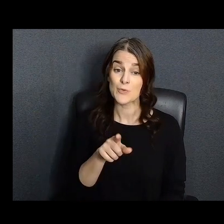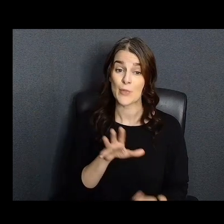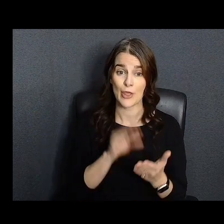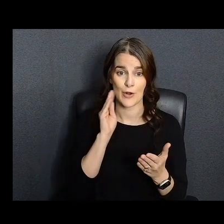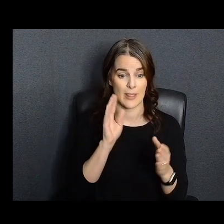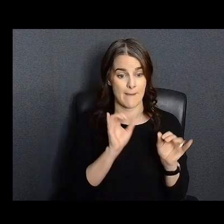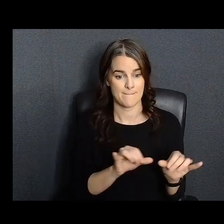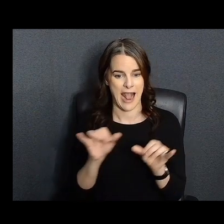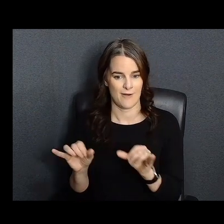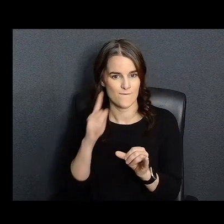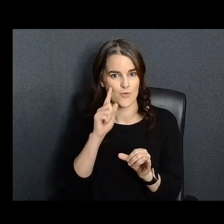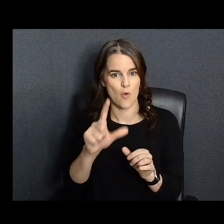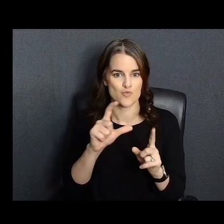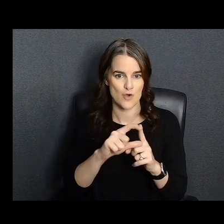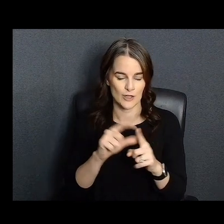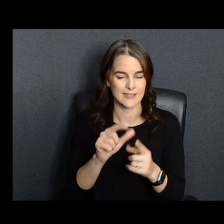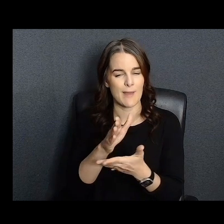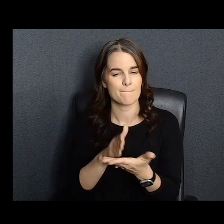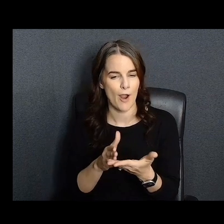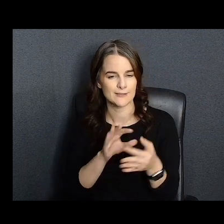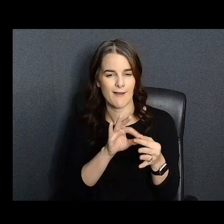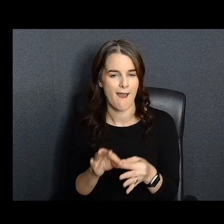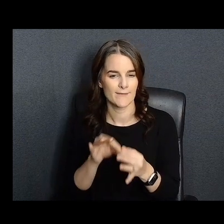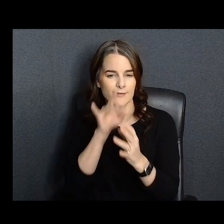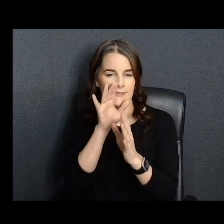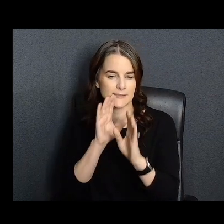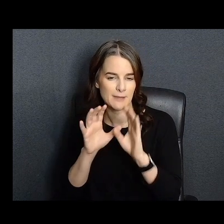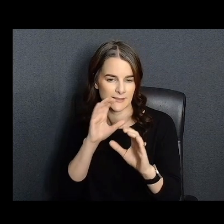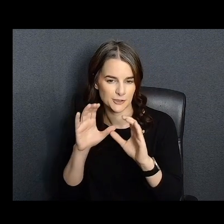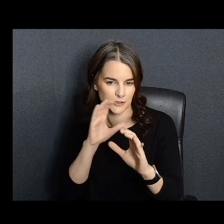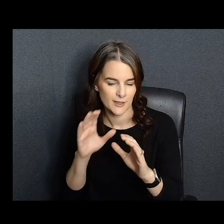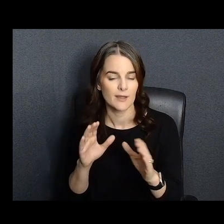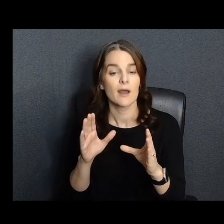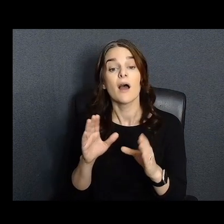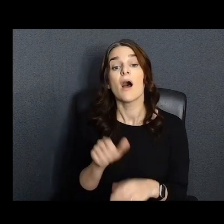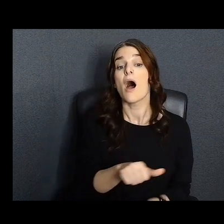in your parts of speech. Other words are stored in certain locations.